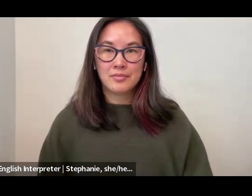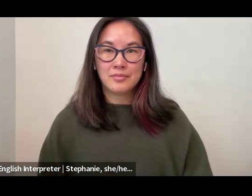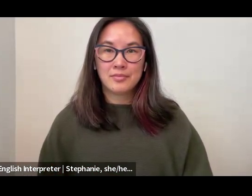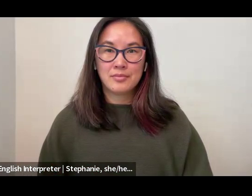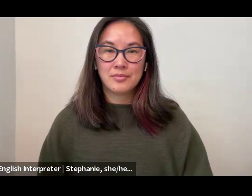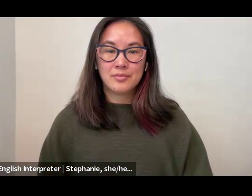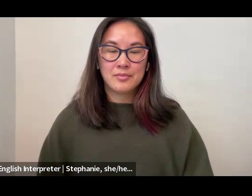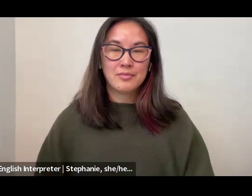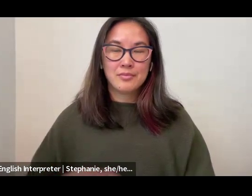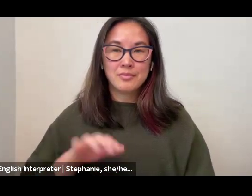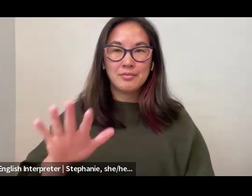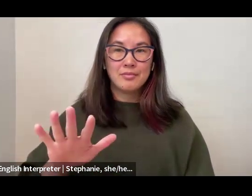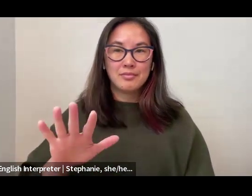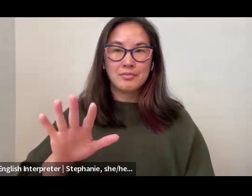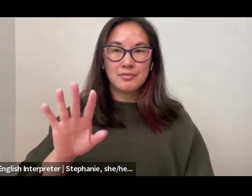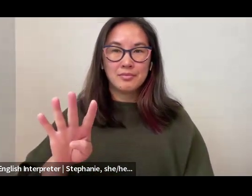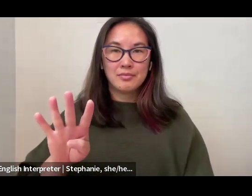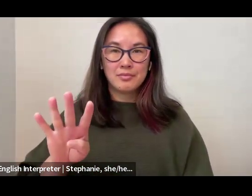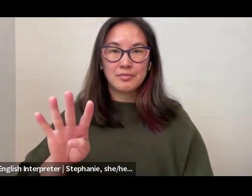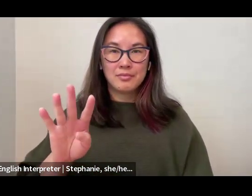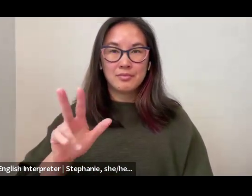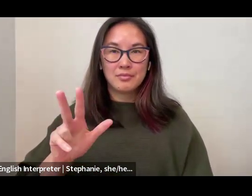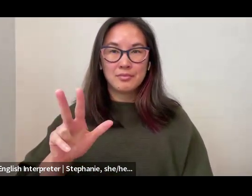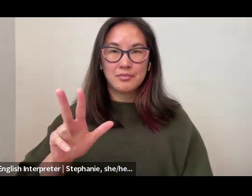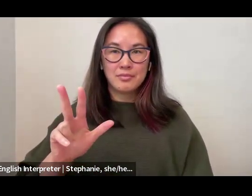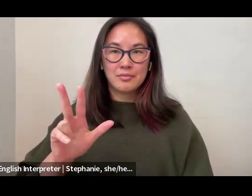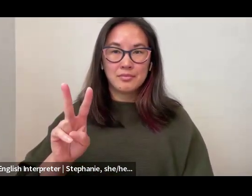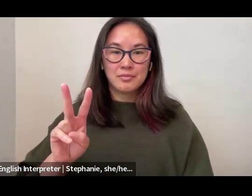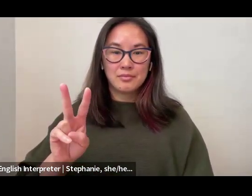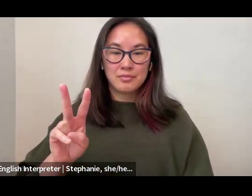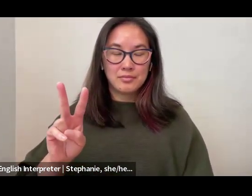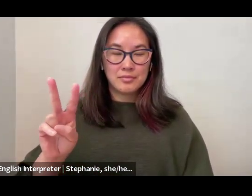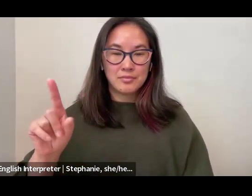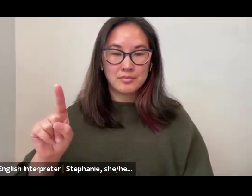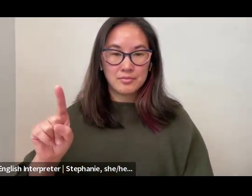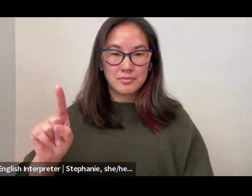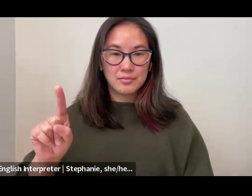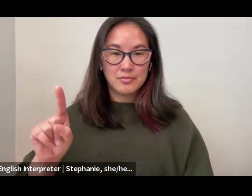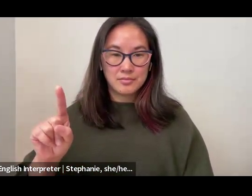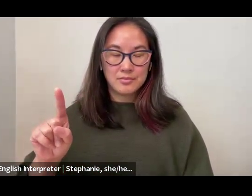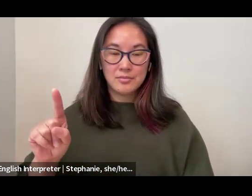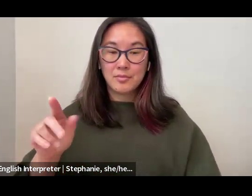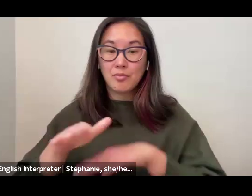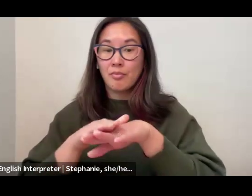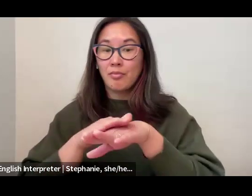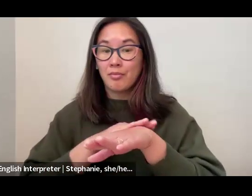Five, four, three, two, one. Slowly come out of it.